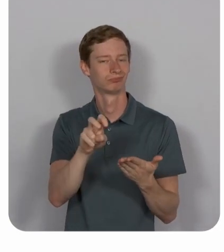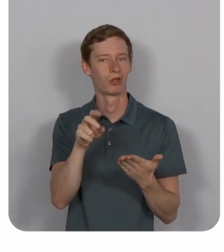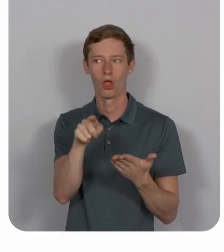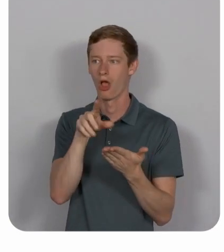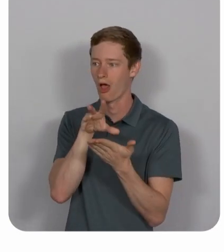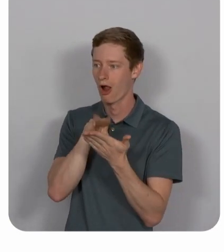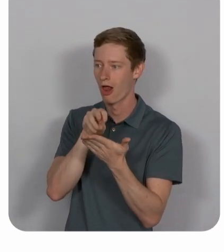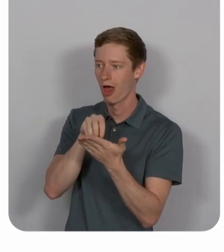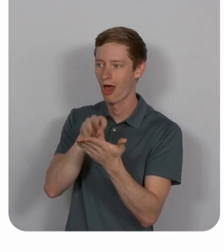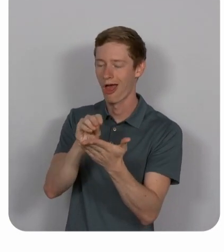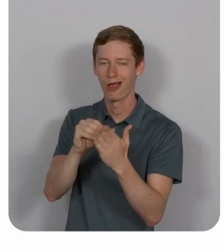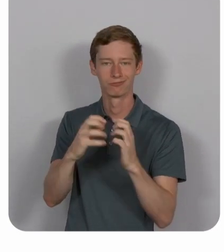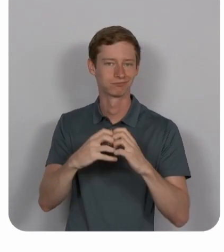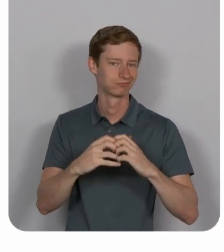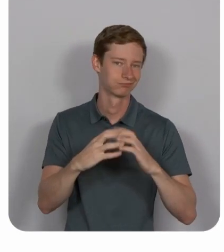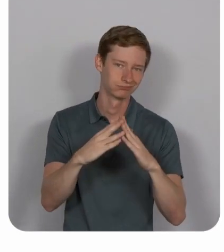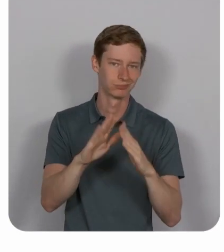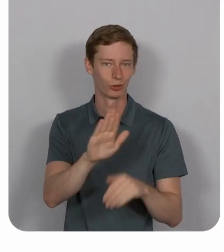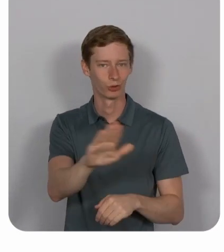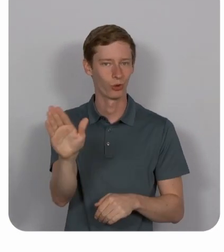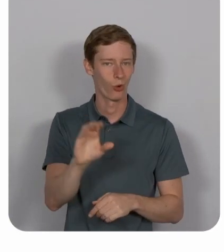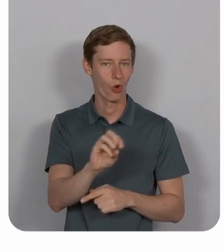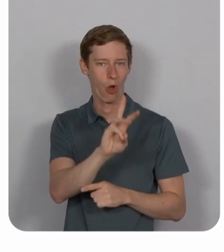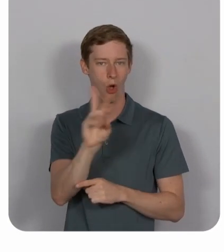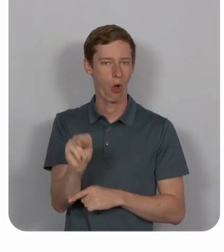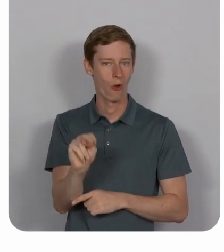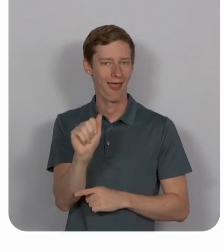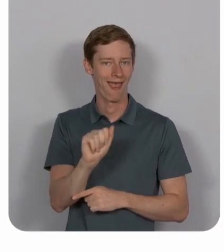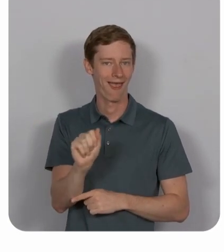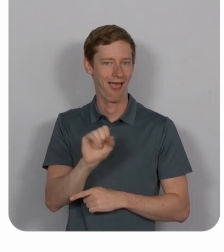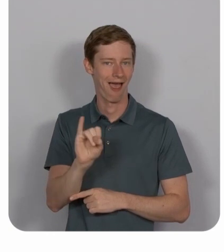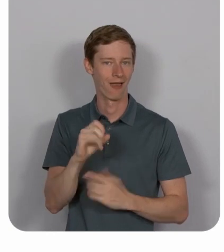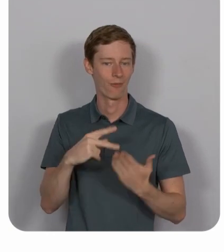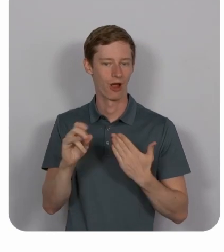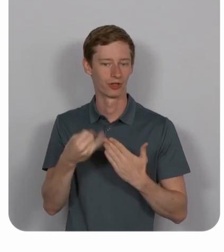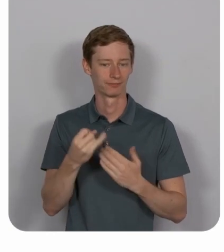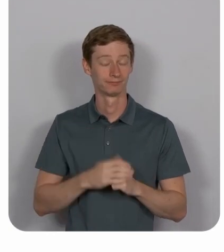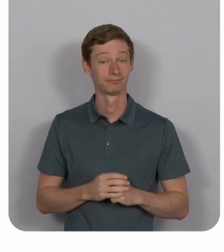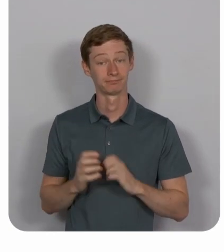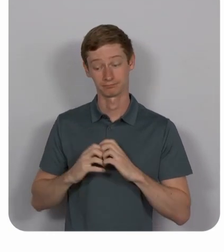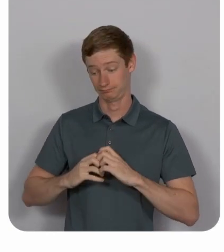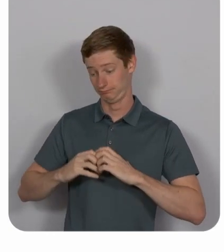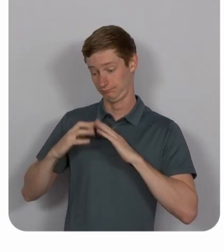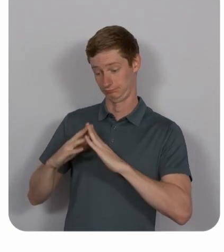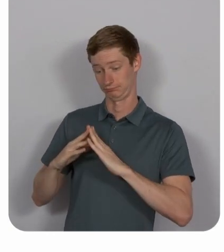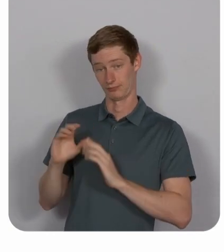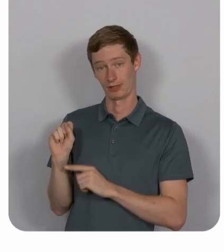some of the lessons to get started and build your own AI projects. To build Sidekick, we had to first establish